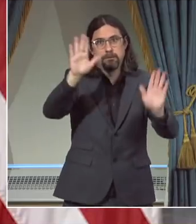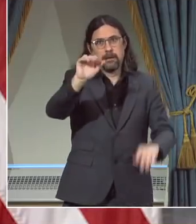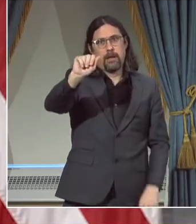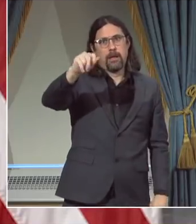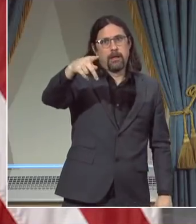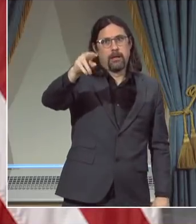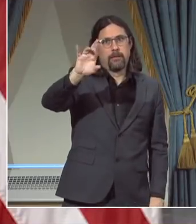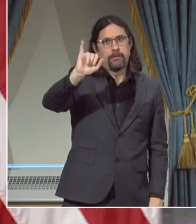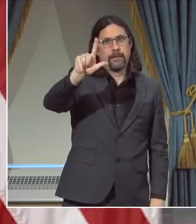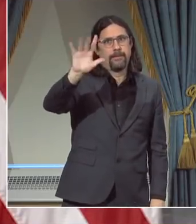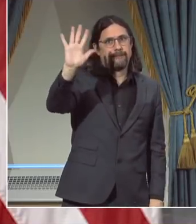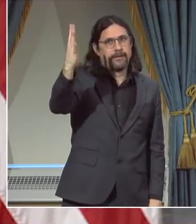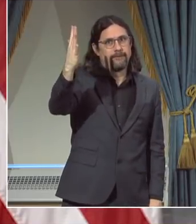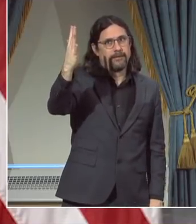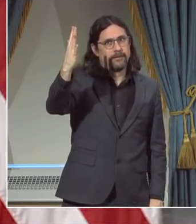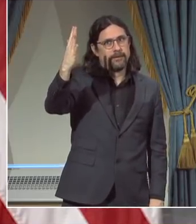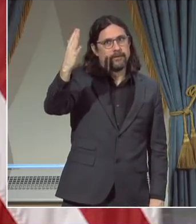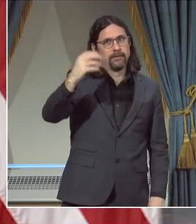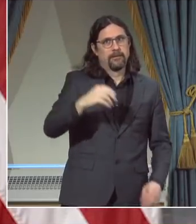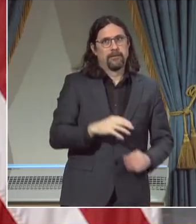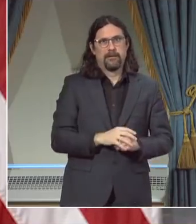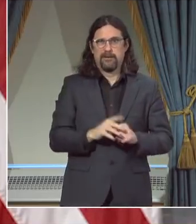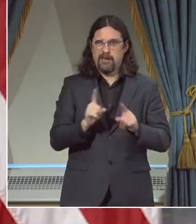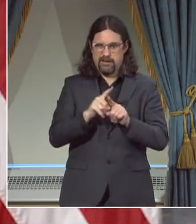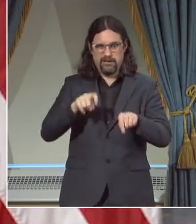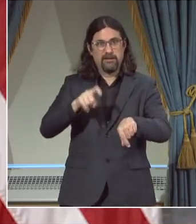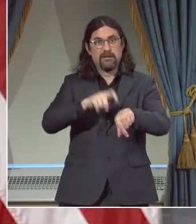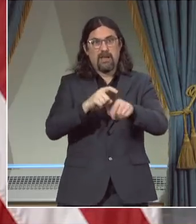TO GET AHEAD OF THE CHALLENGES WE ILWLST ART TO FACE THE FOLLOWING WEEK.